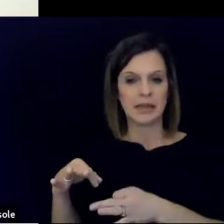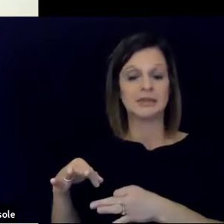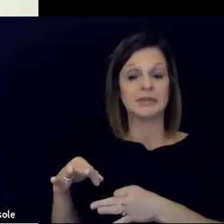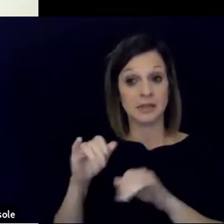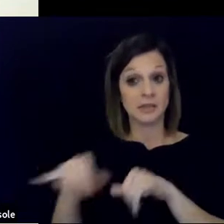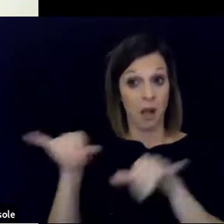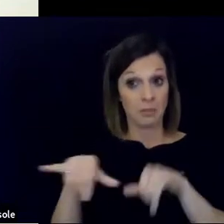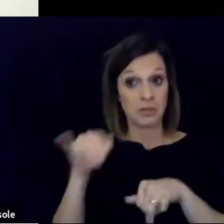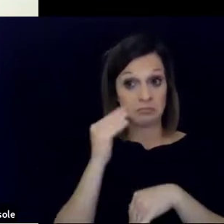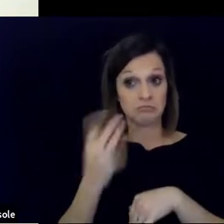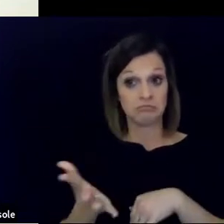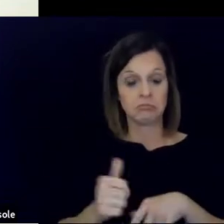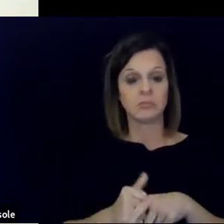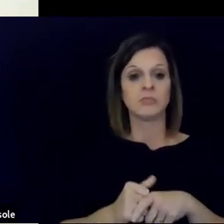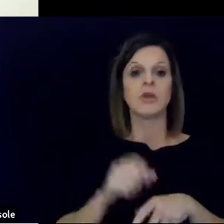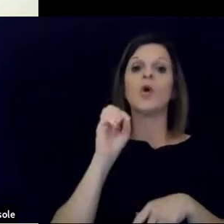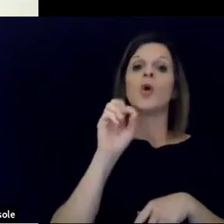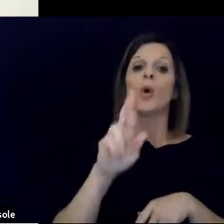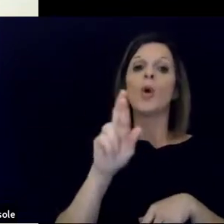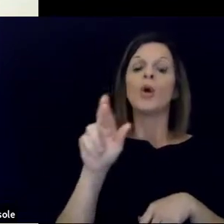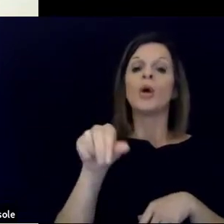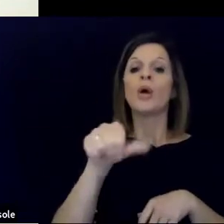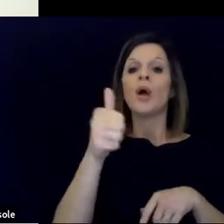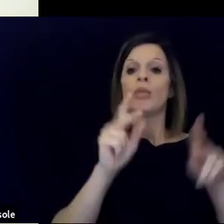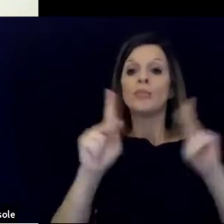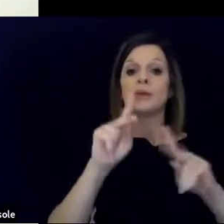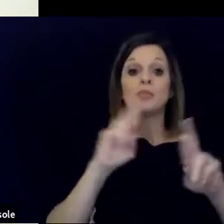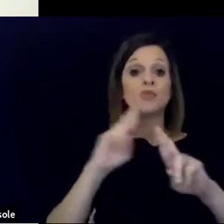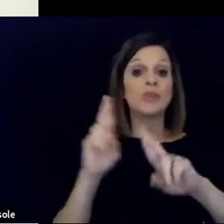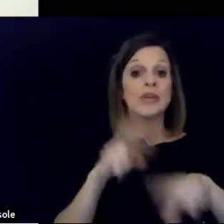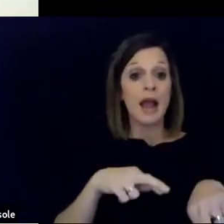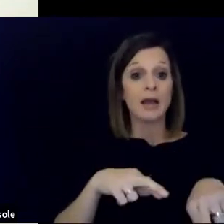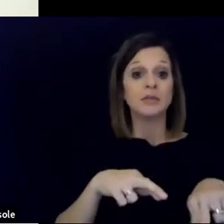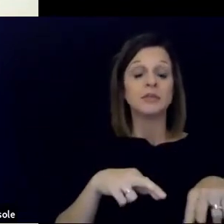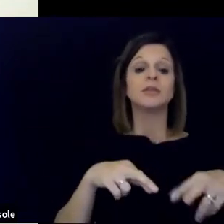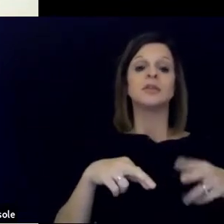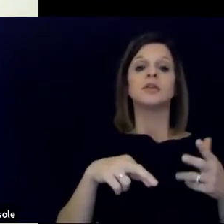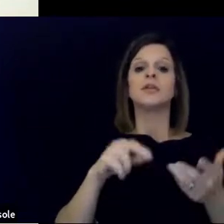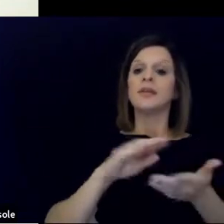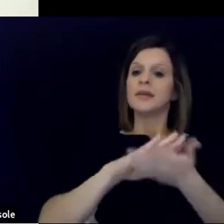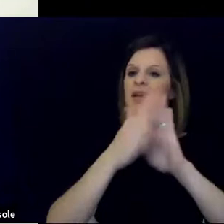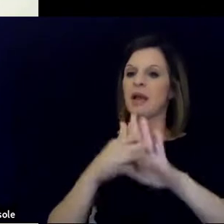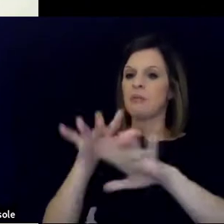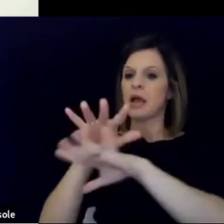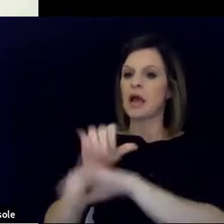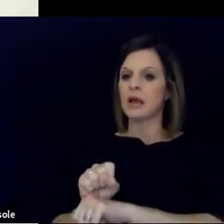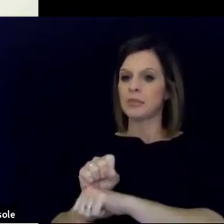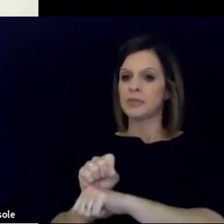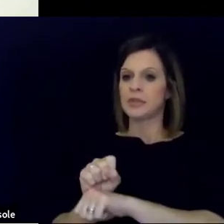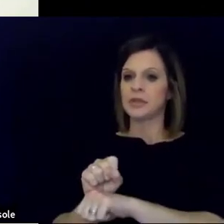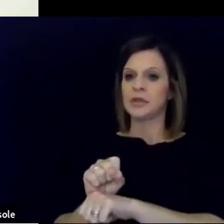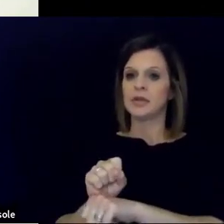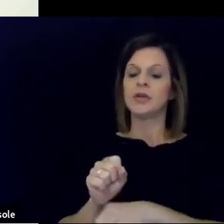Or it's reinforced by the reaction of others, and so it becomes a habit and no longer chosen. So obviously, I'm saying things don't get learned,